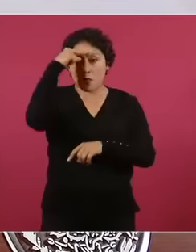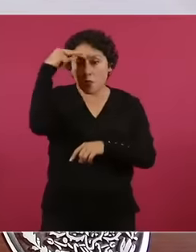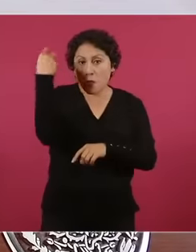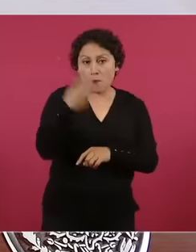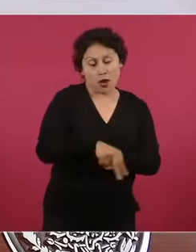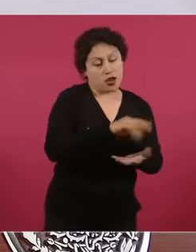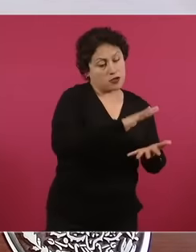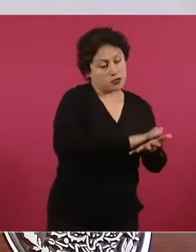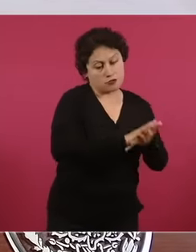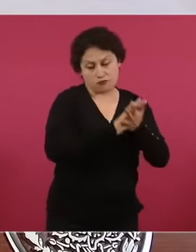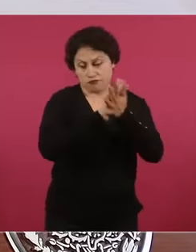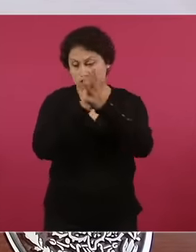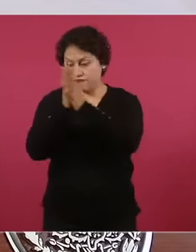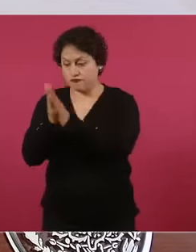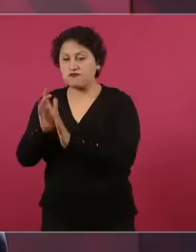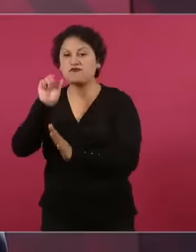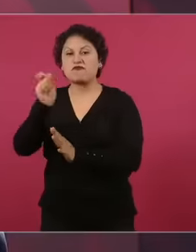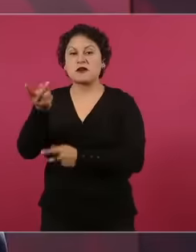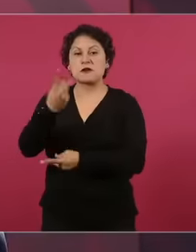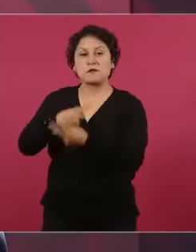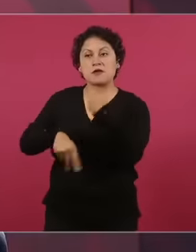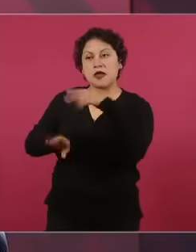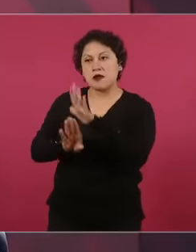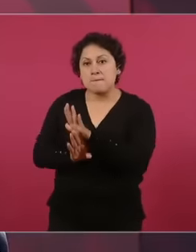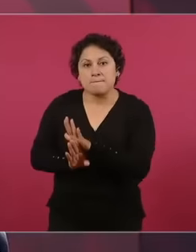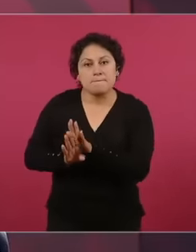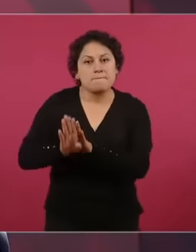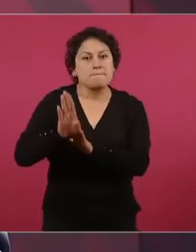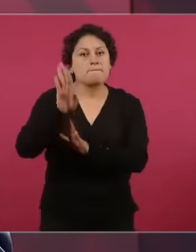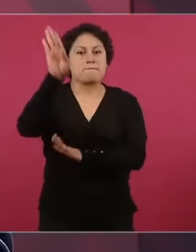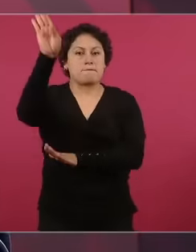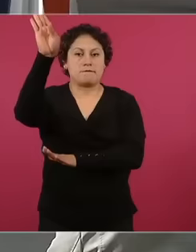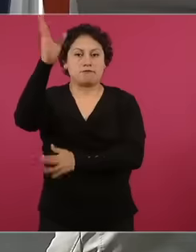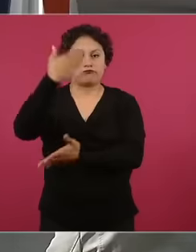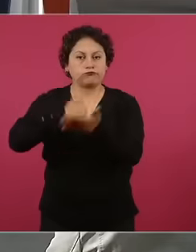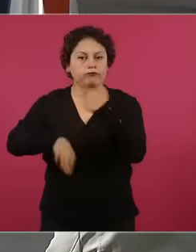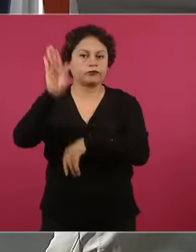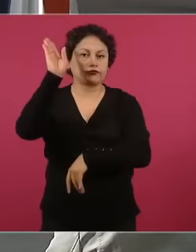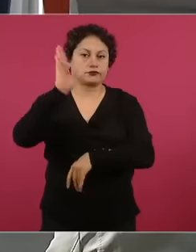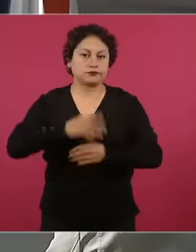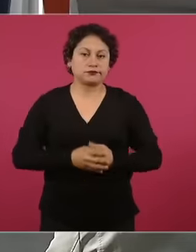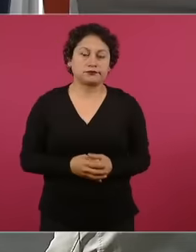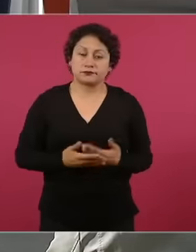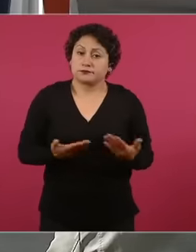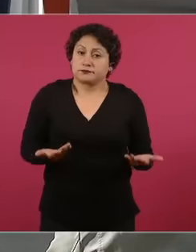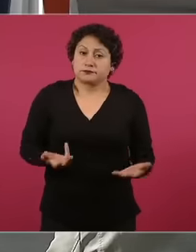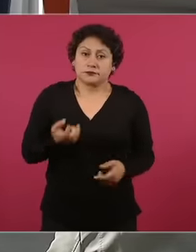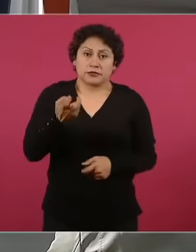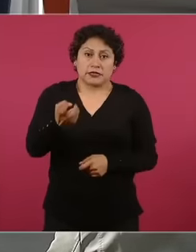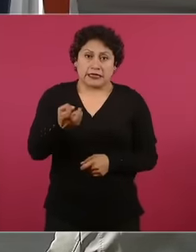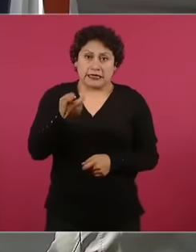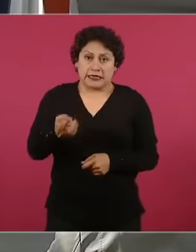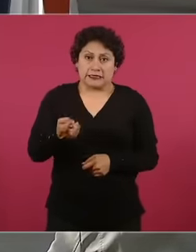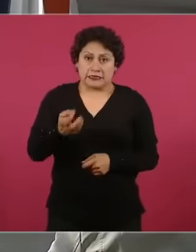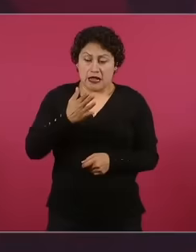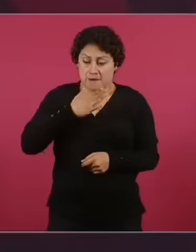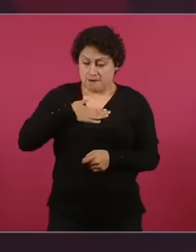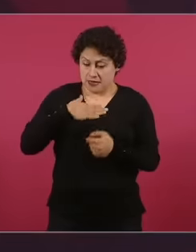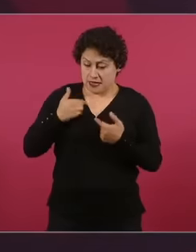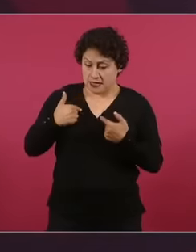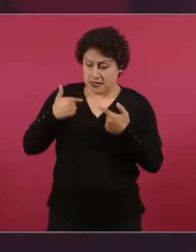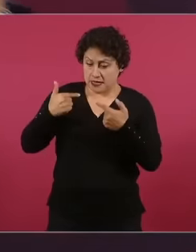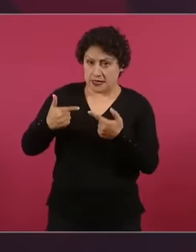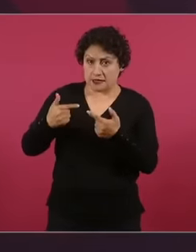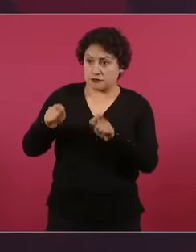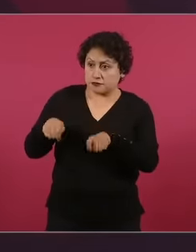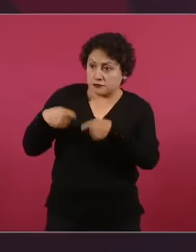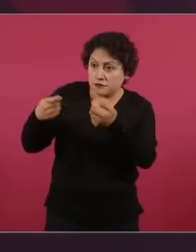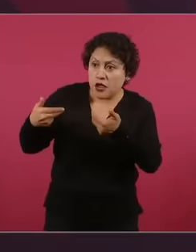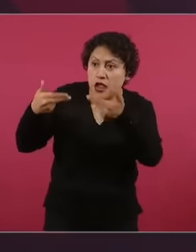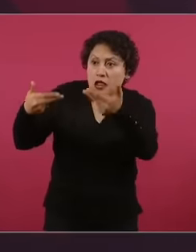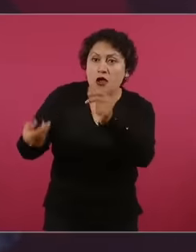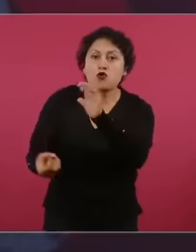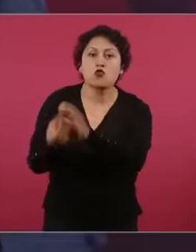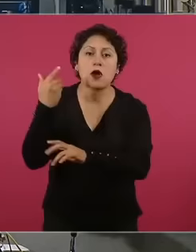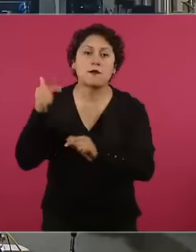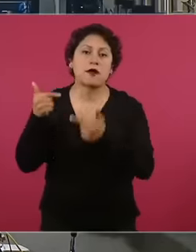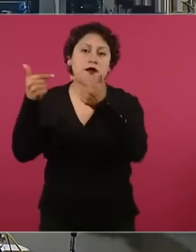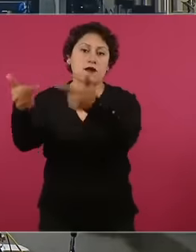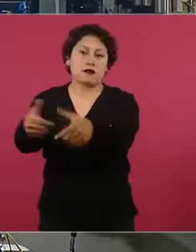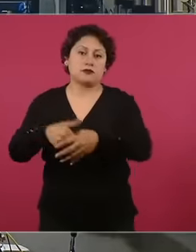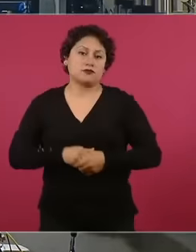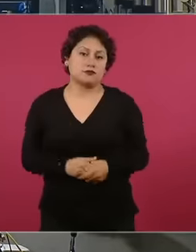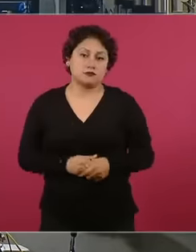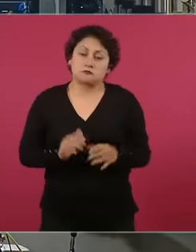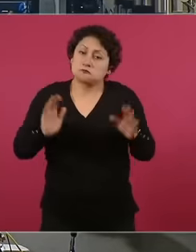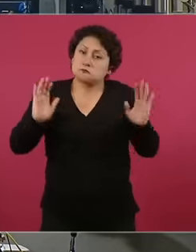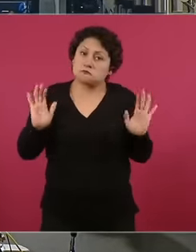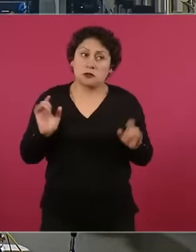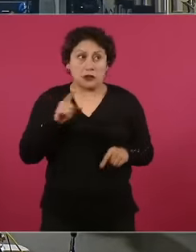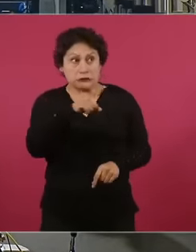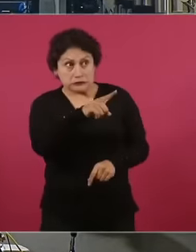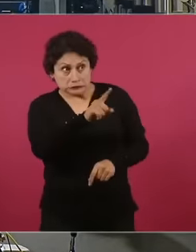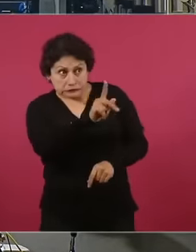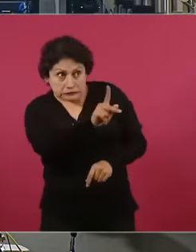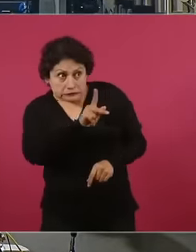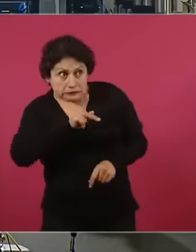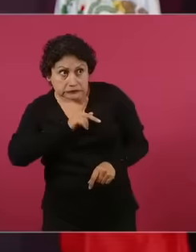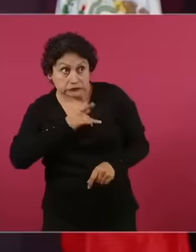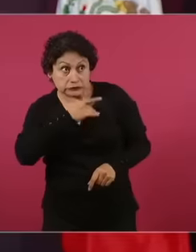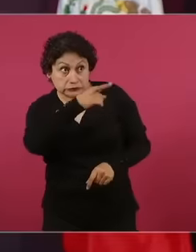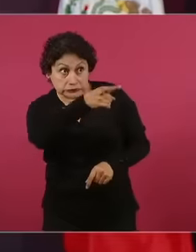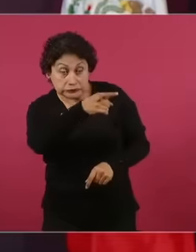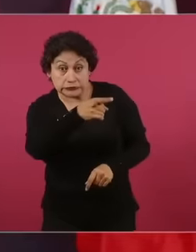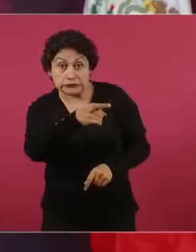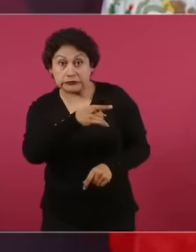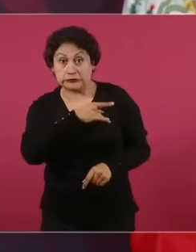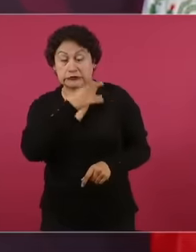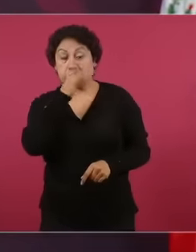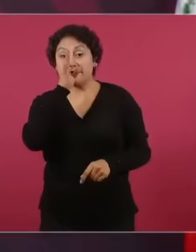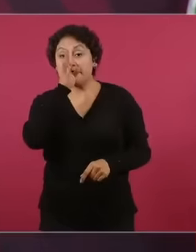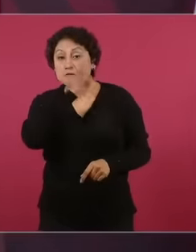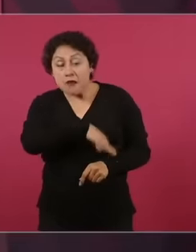and that is the inheritance for the new generations if he feels like a failure